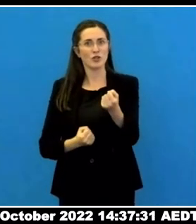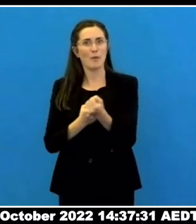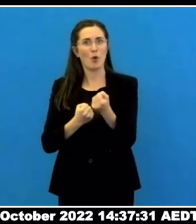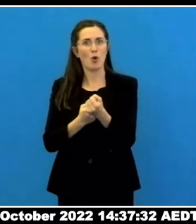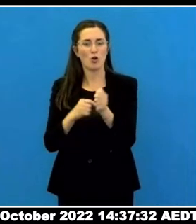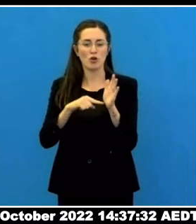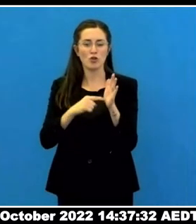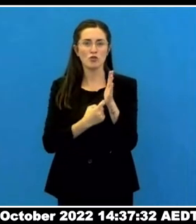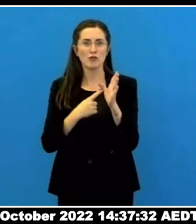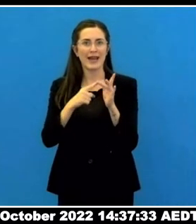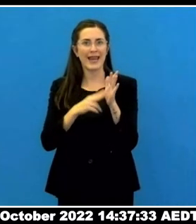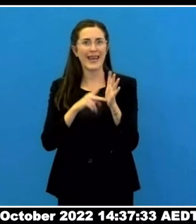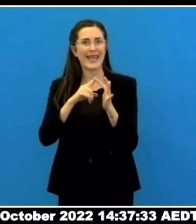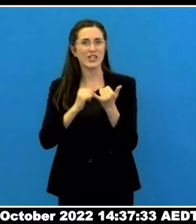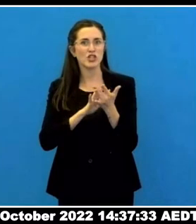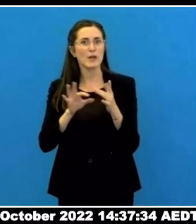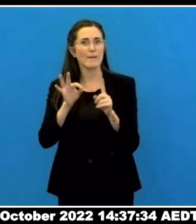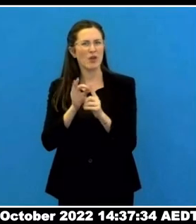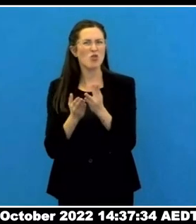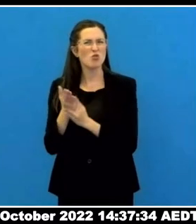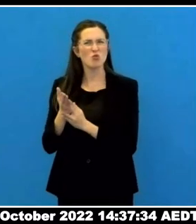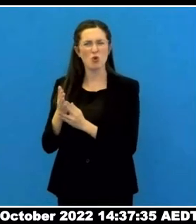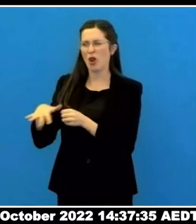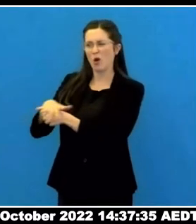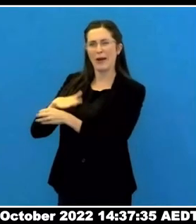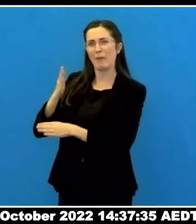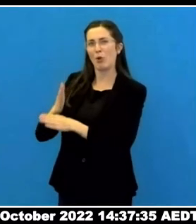through a local employment provider, which was quite difficult.